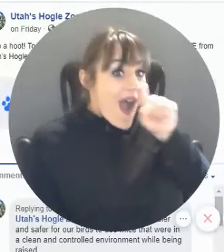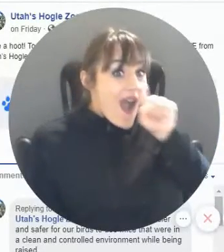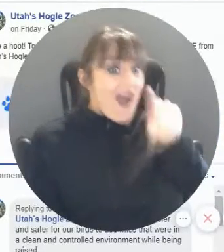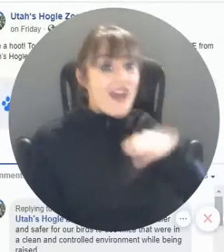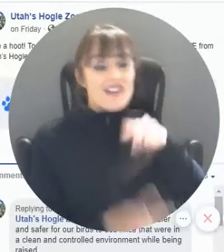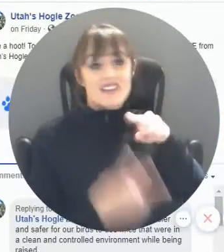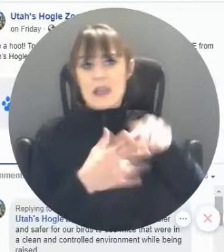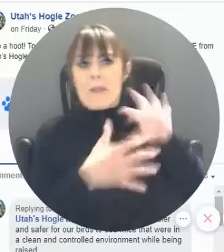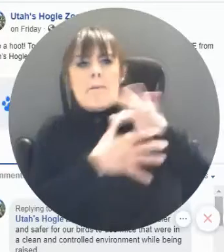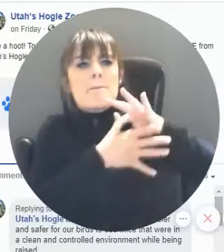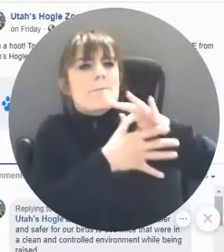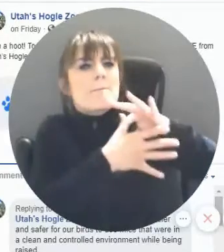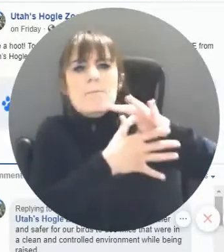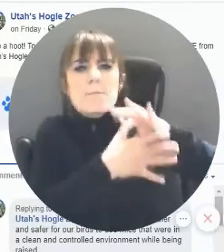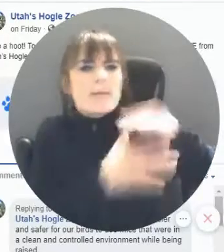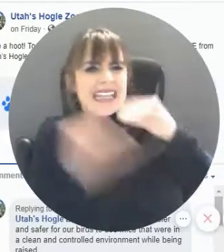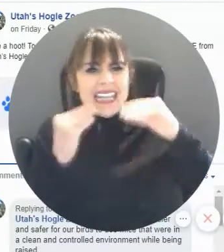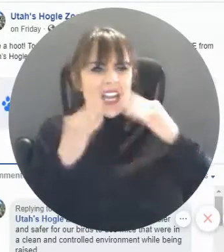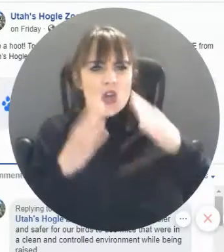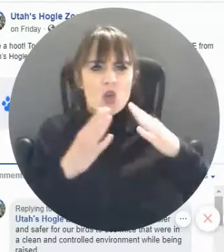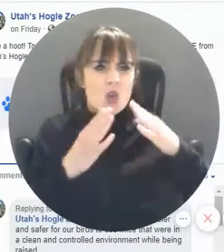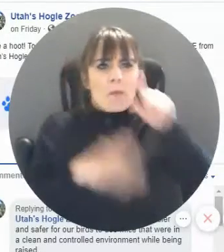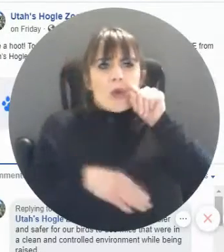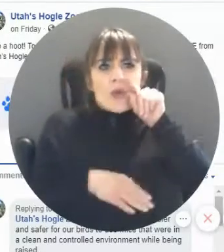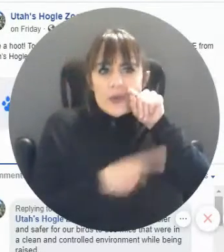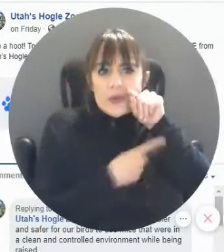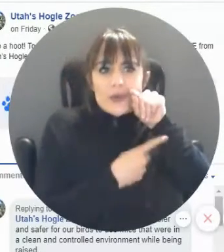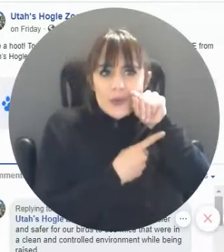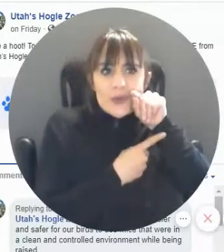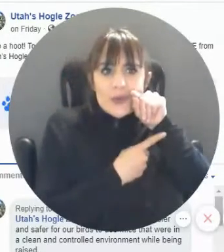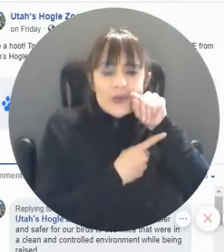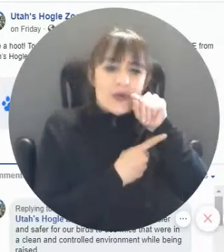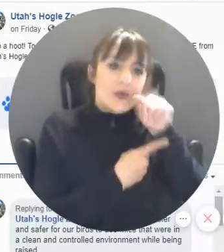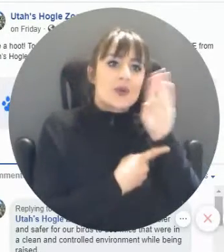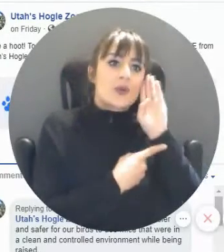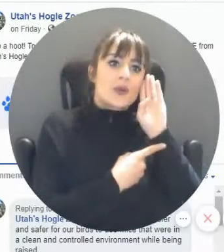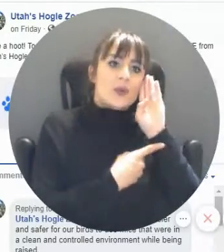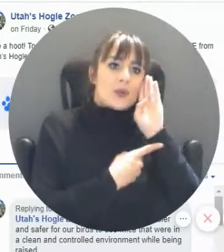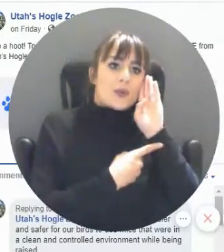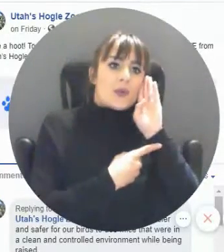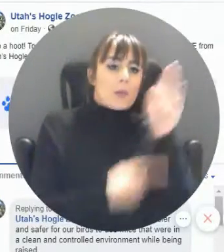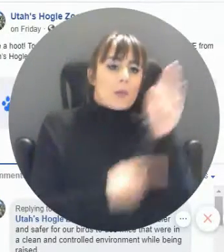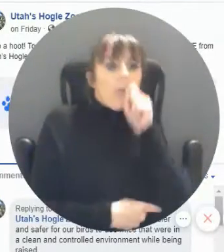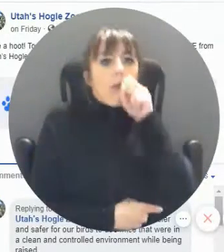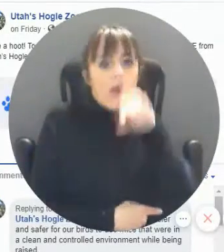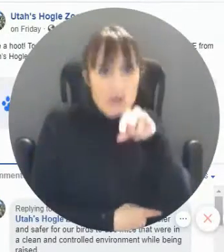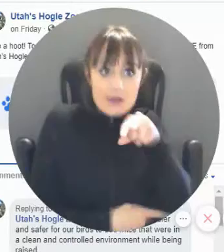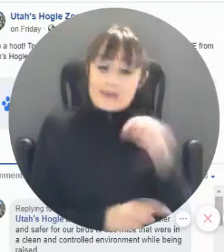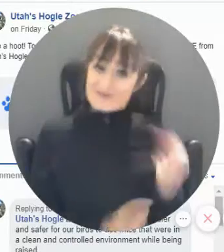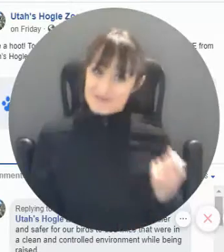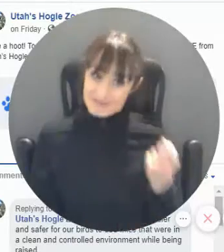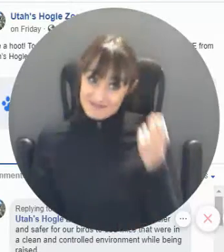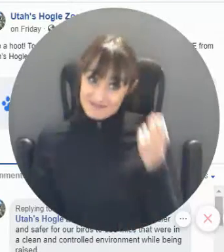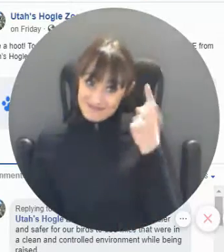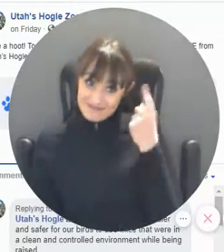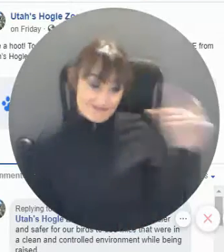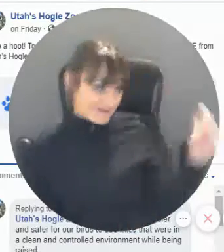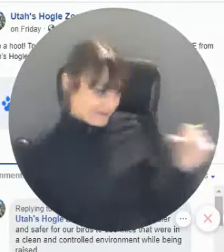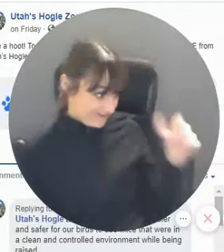Shore birds, really any that eats meat that has indigestible material in it. However, all those animals have a little bit